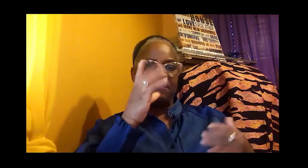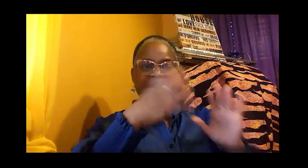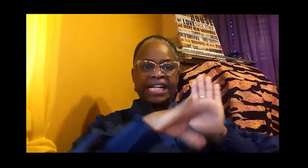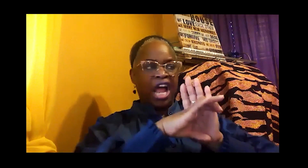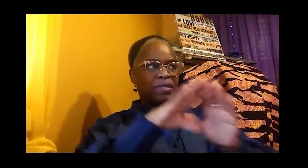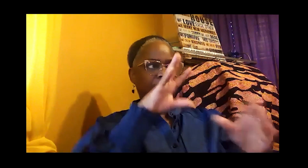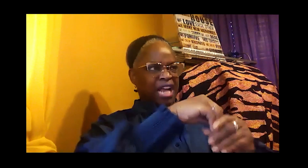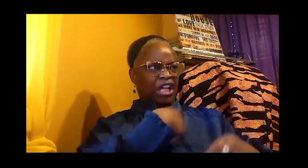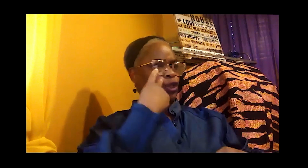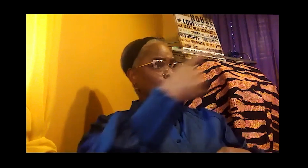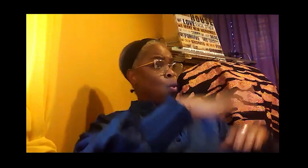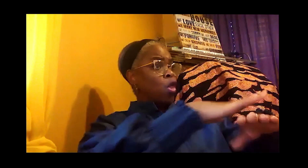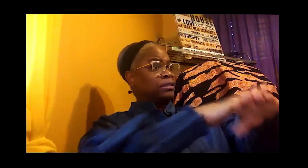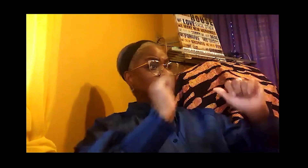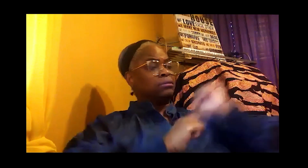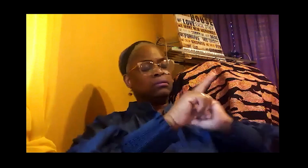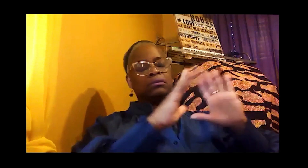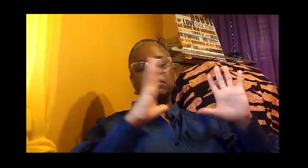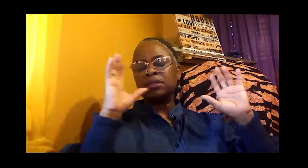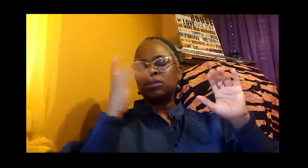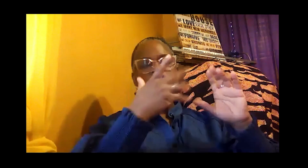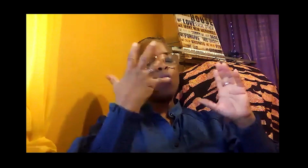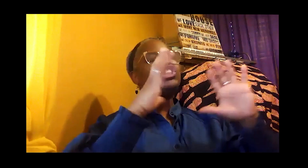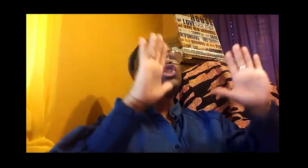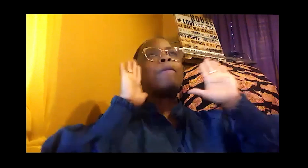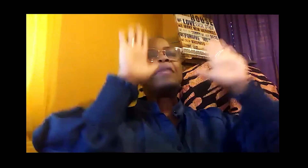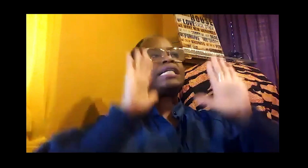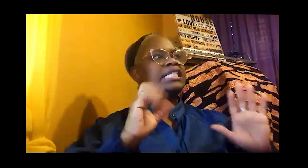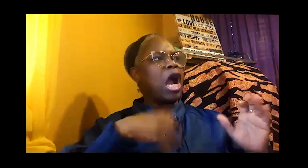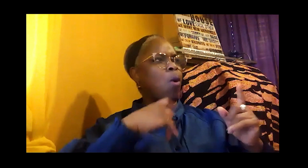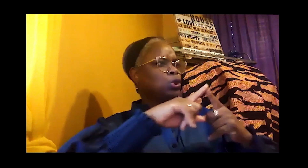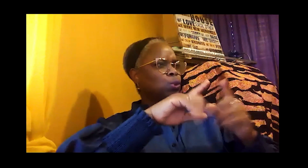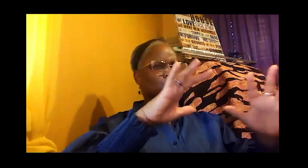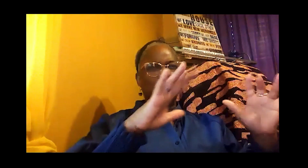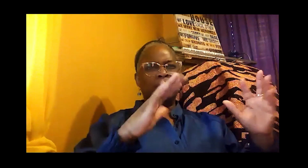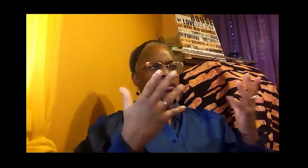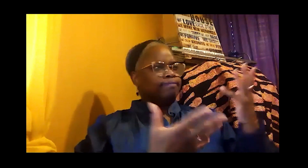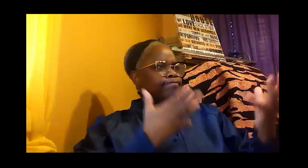film to include a Deaf character with a Deaf perspective. It was an amazing experience to